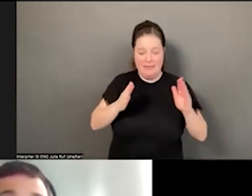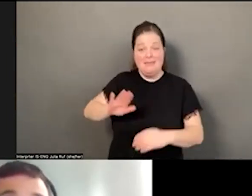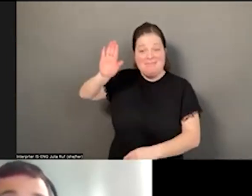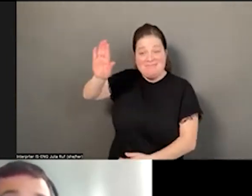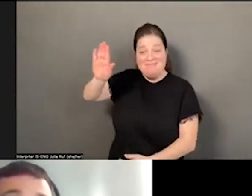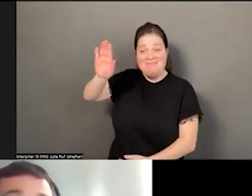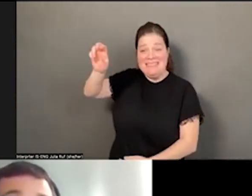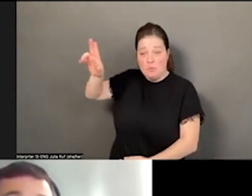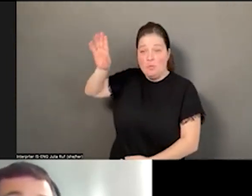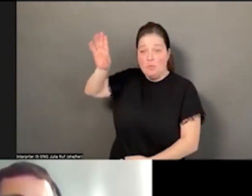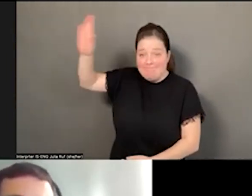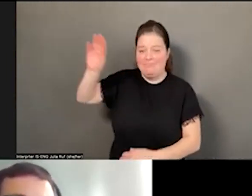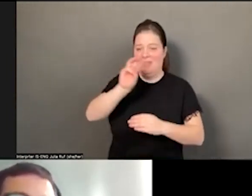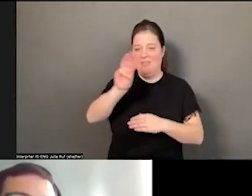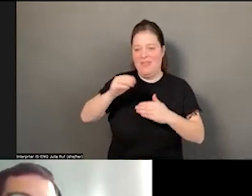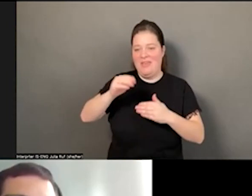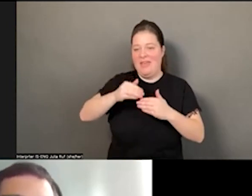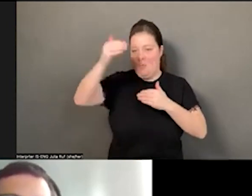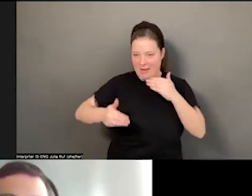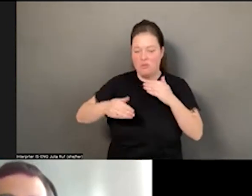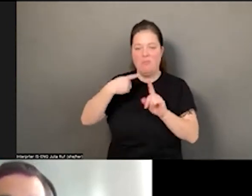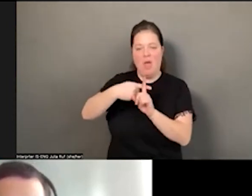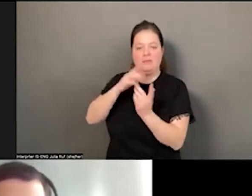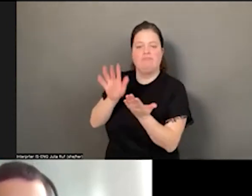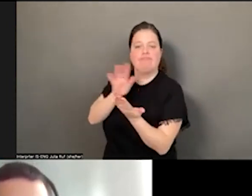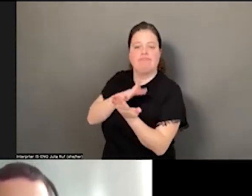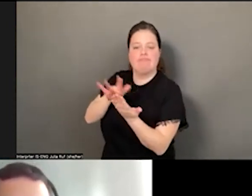This was already promised back in 2018